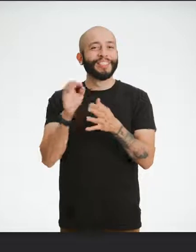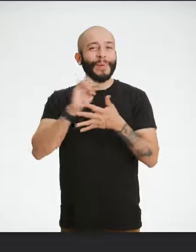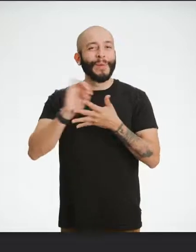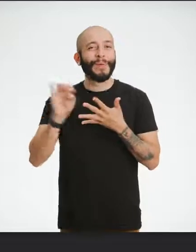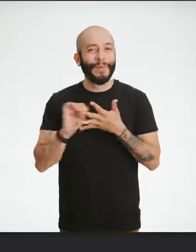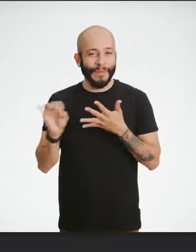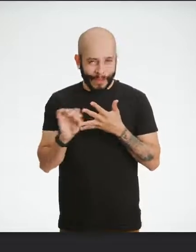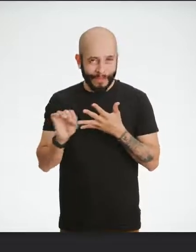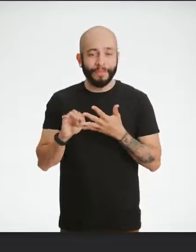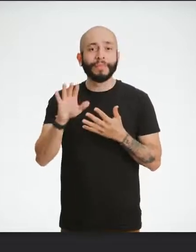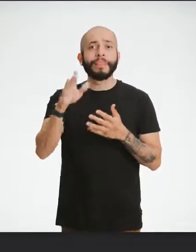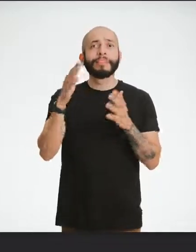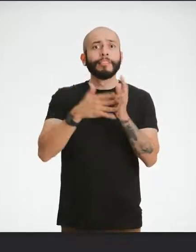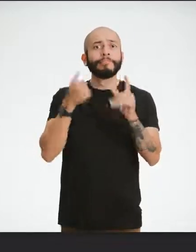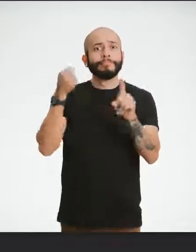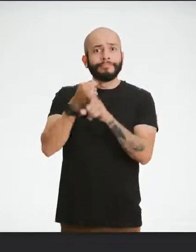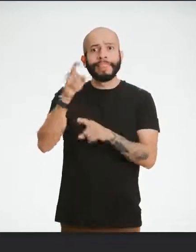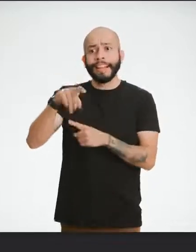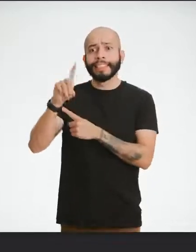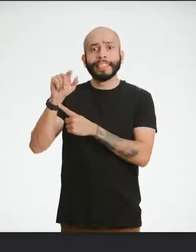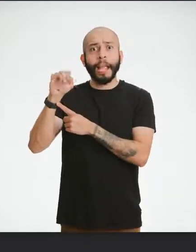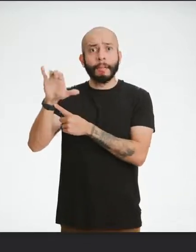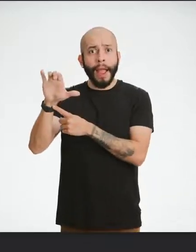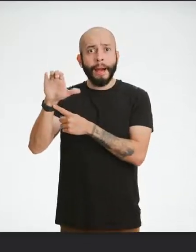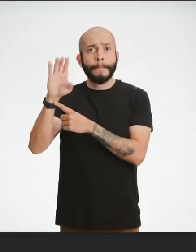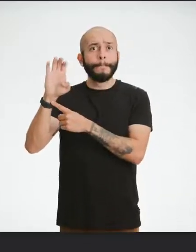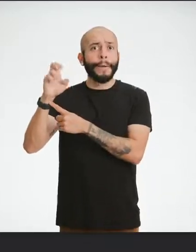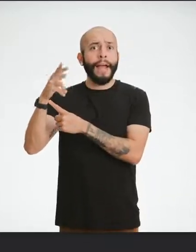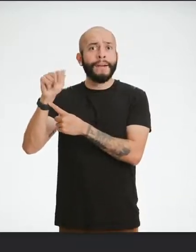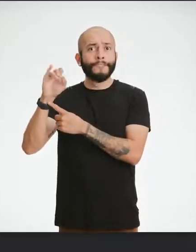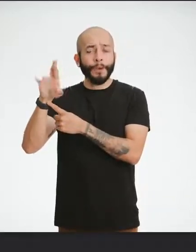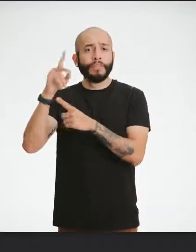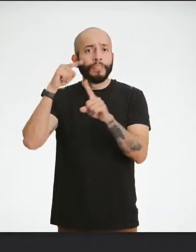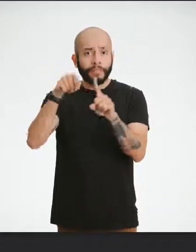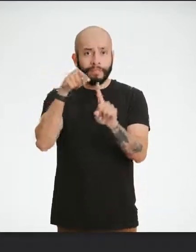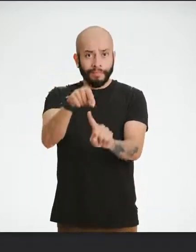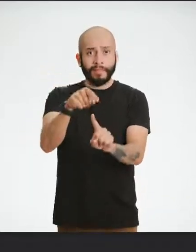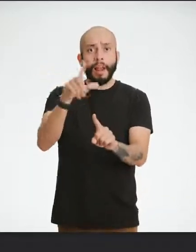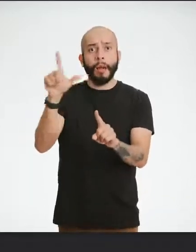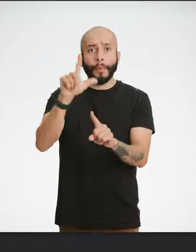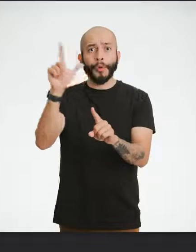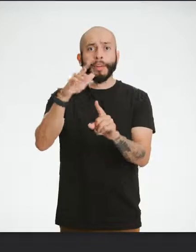In other cases, you might need more dynamic behavior, like with this music library's array